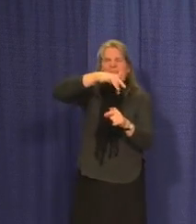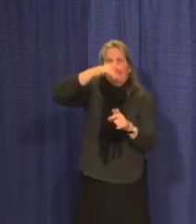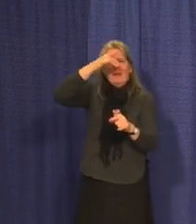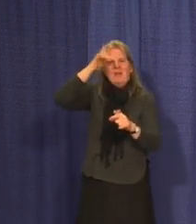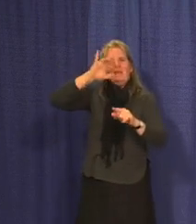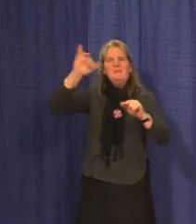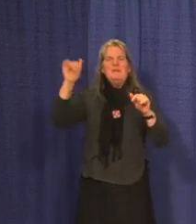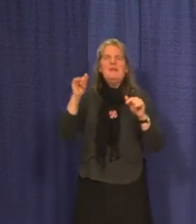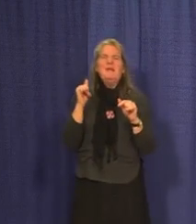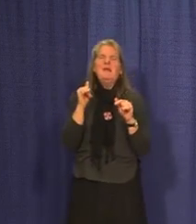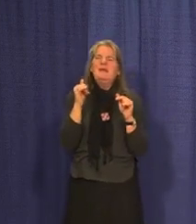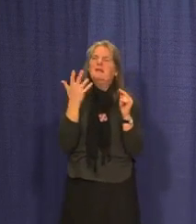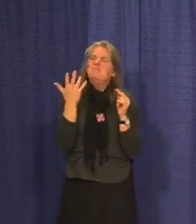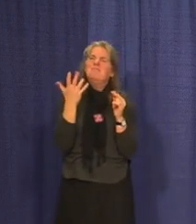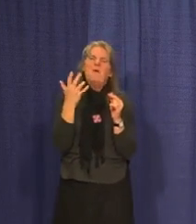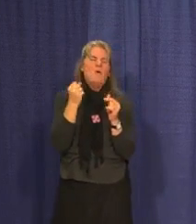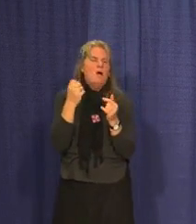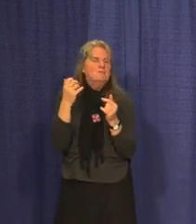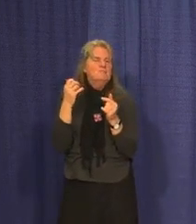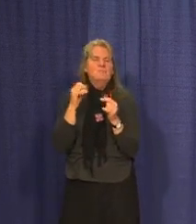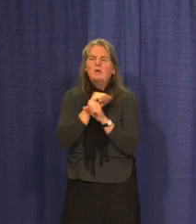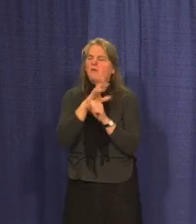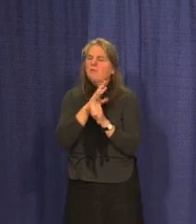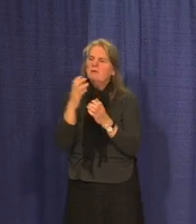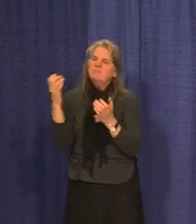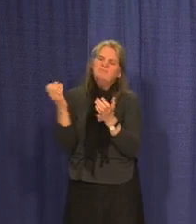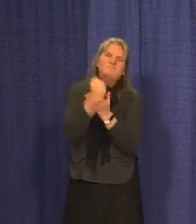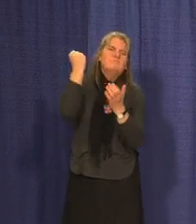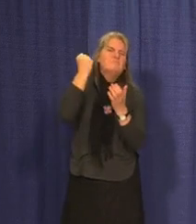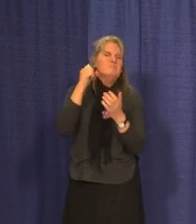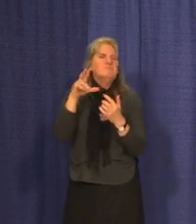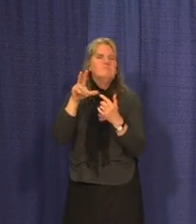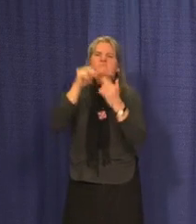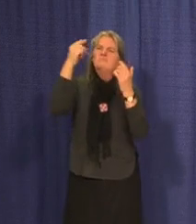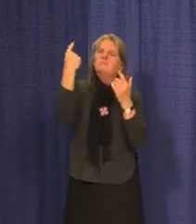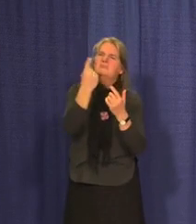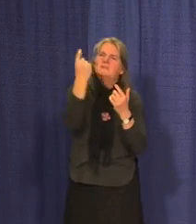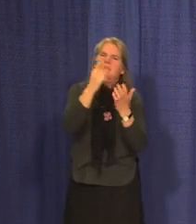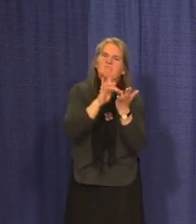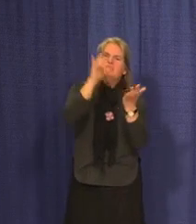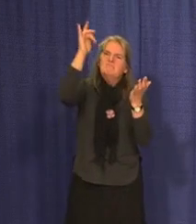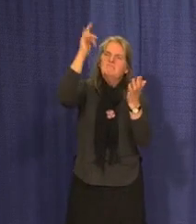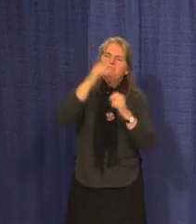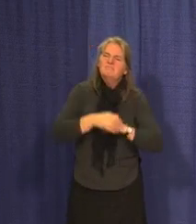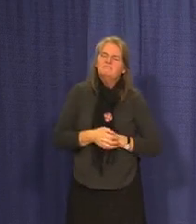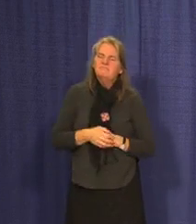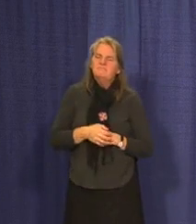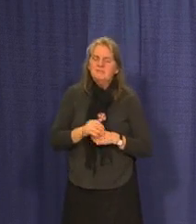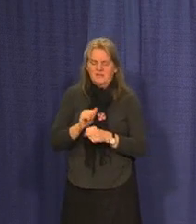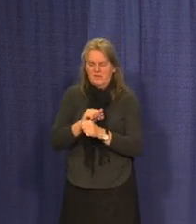there. Like frigid winter air, looking for its way into a warm house.